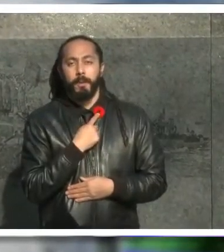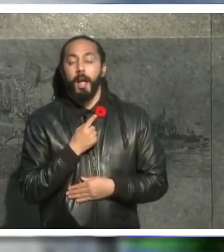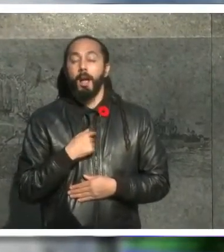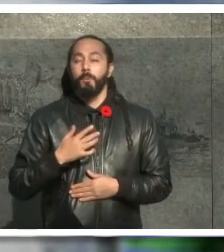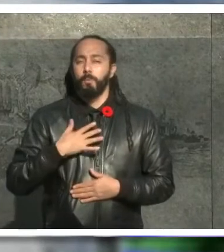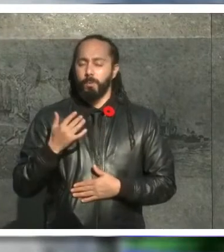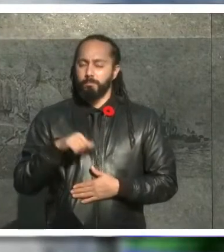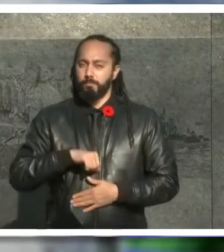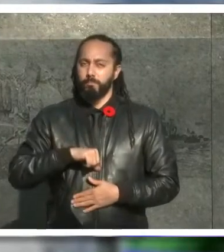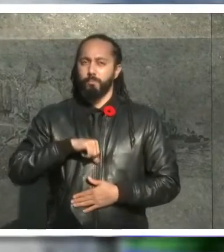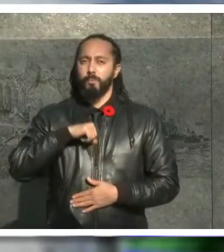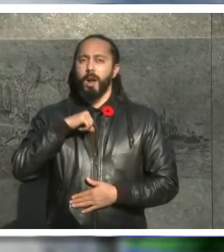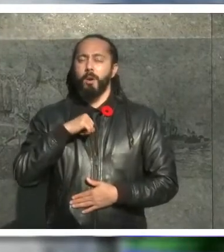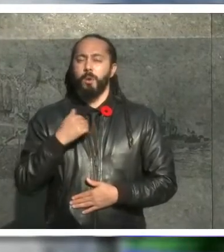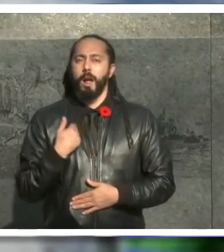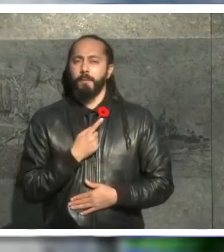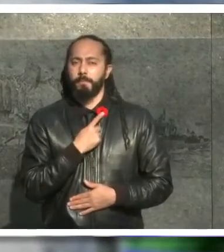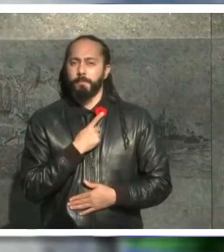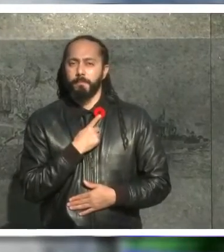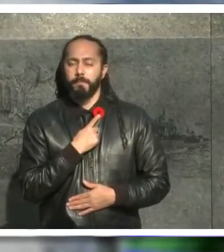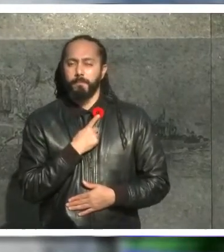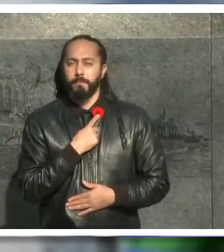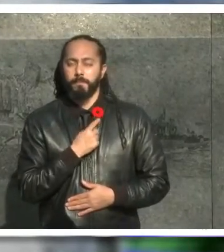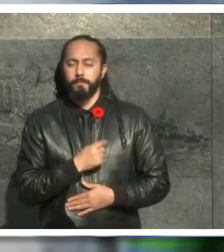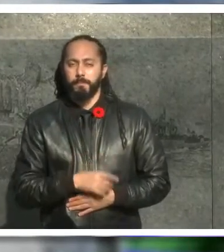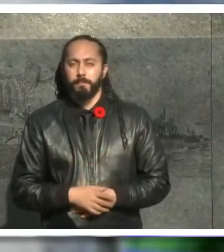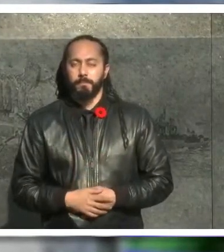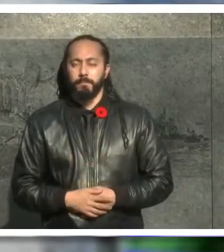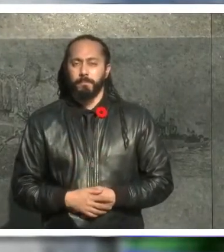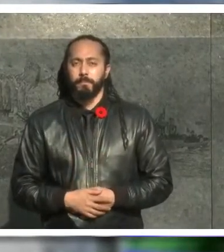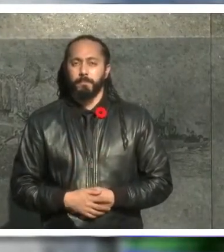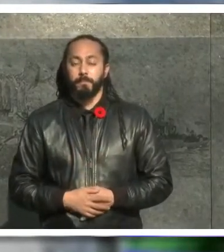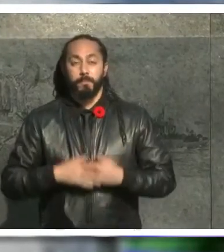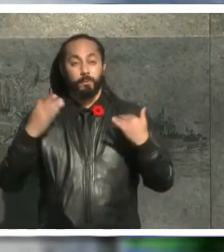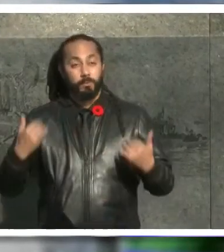and we wear it proudly. Today we take a moment of silent reflection